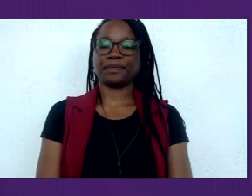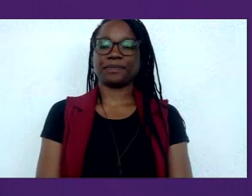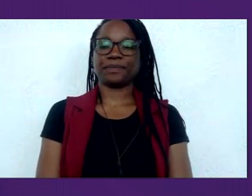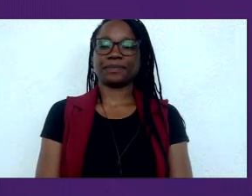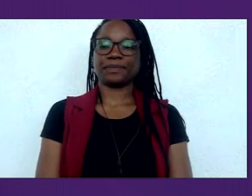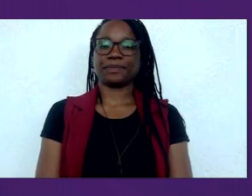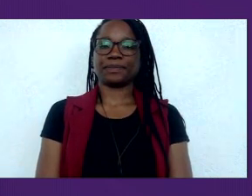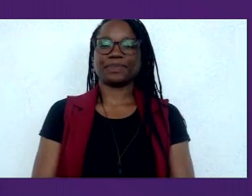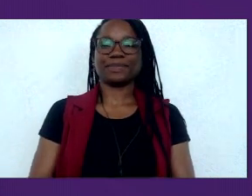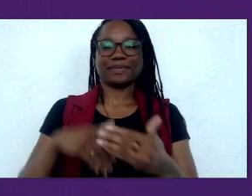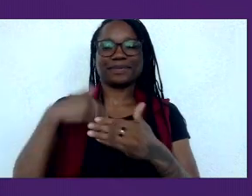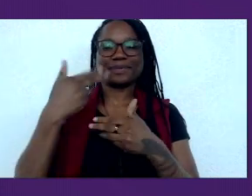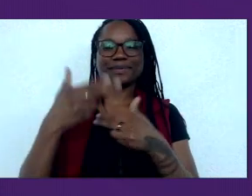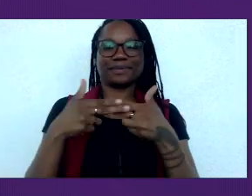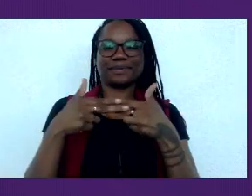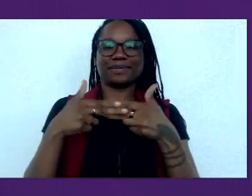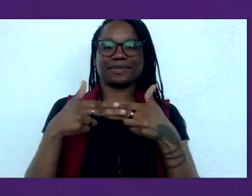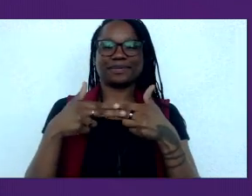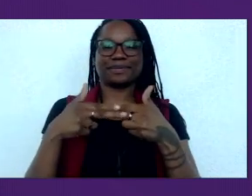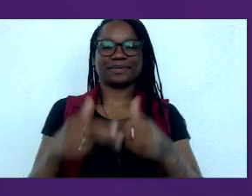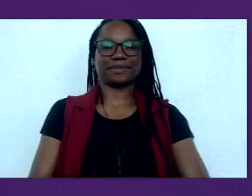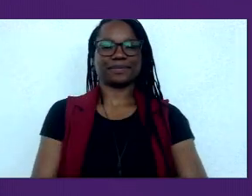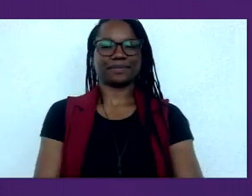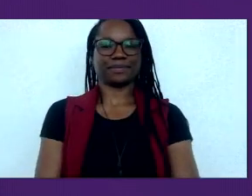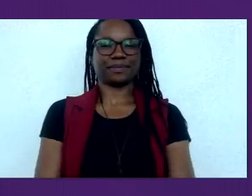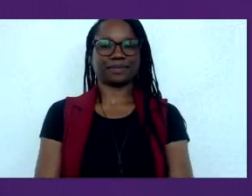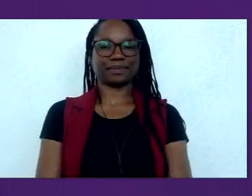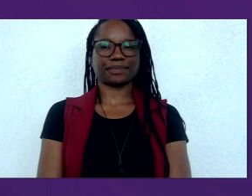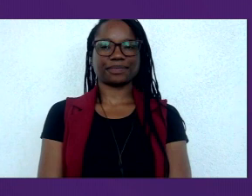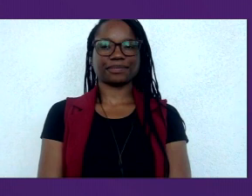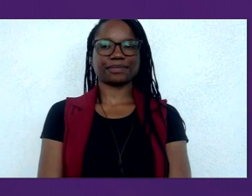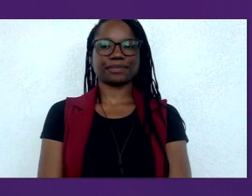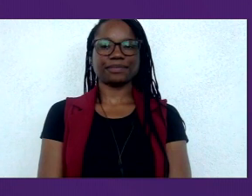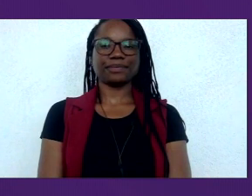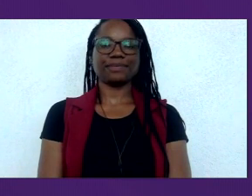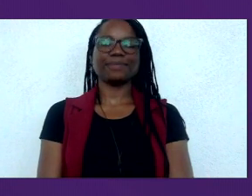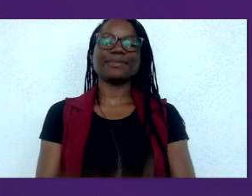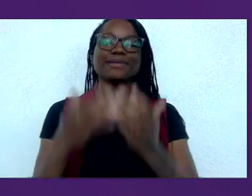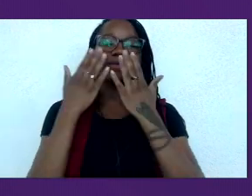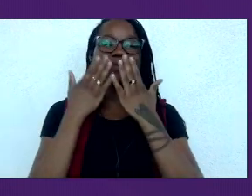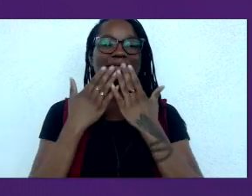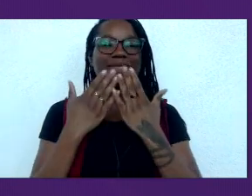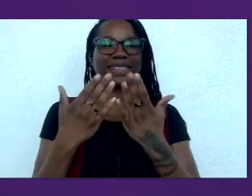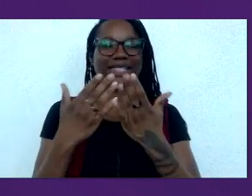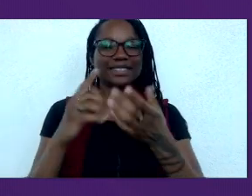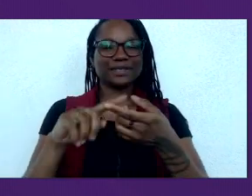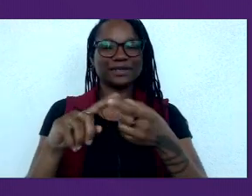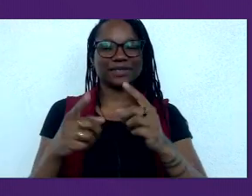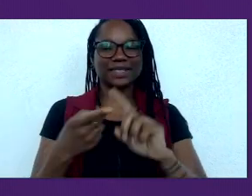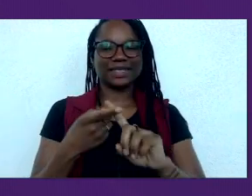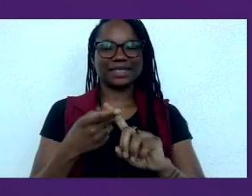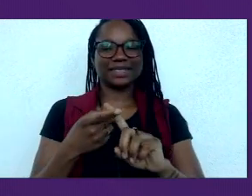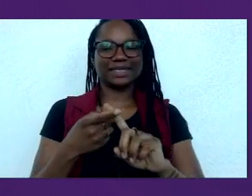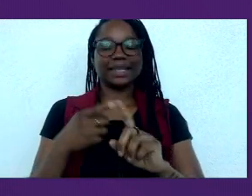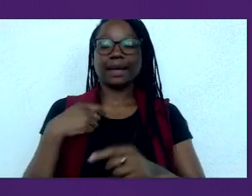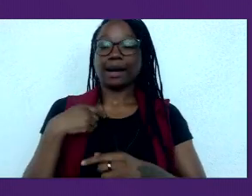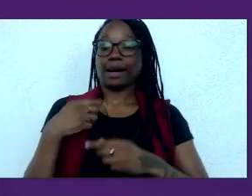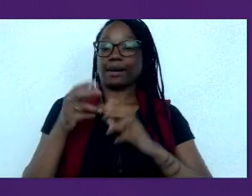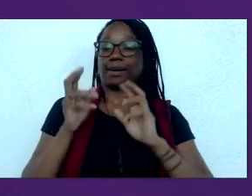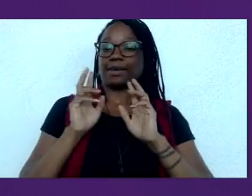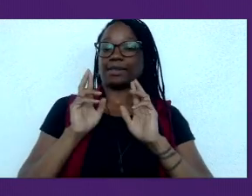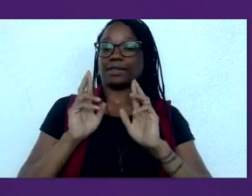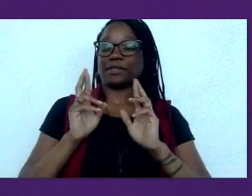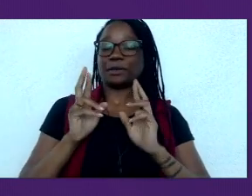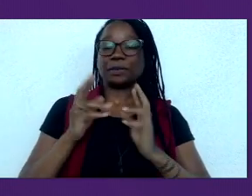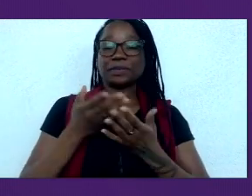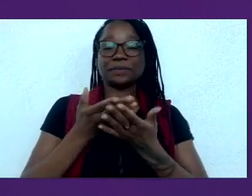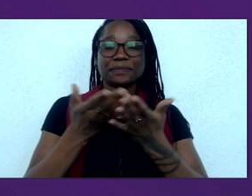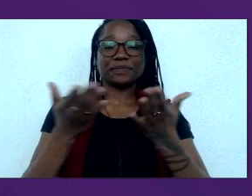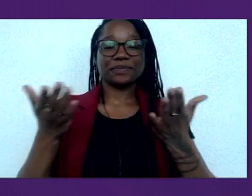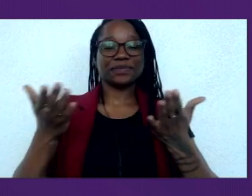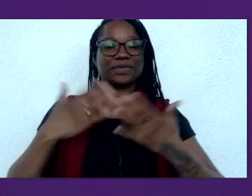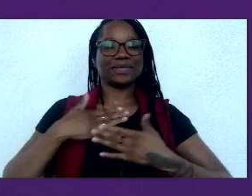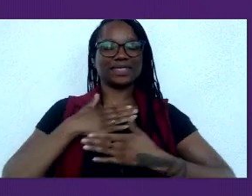Next slide. Thank you, friends. I hope that you have enjoyed our process. I hope that